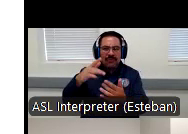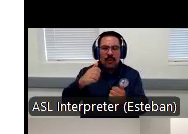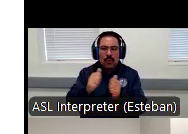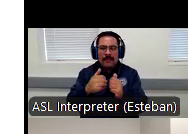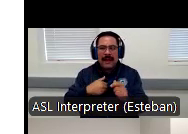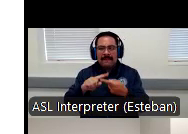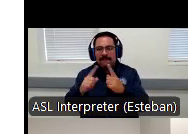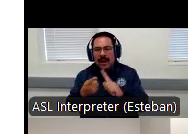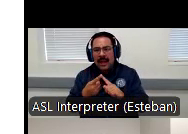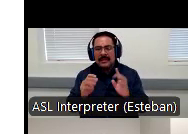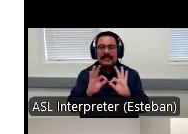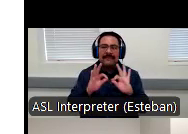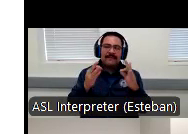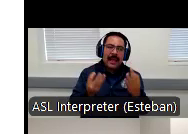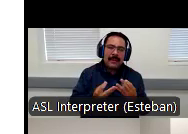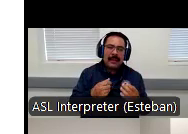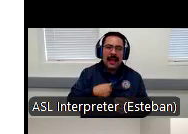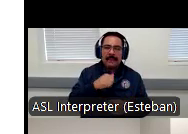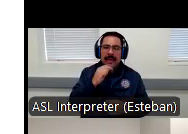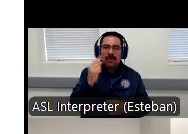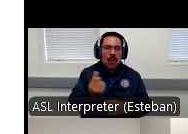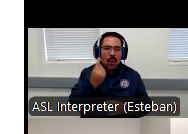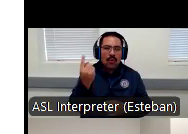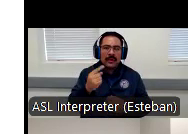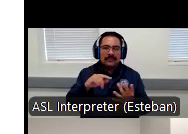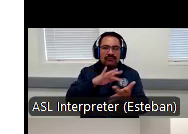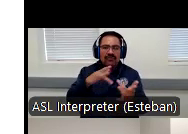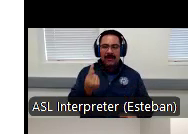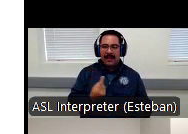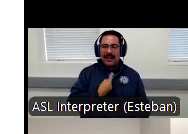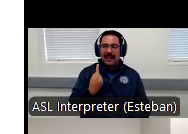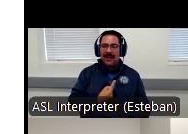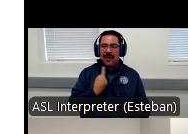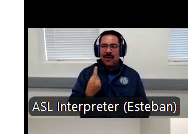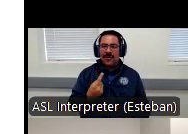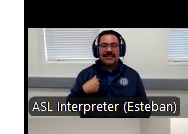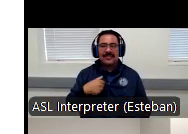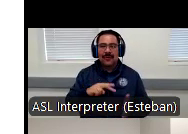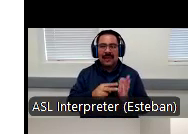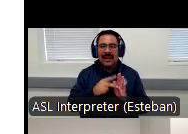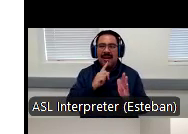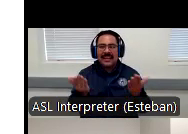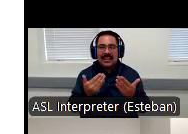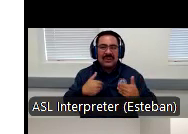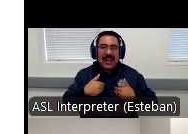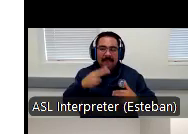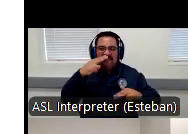my family. I'm not always traveling by myself. So we are out here to have fun,